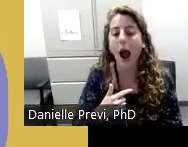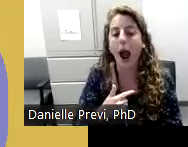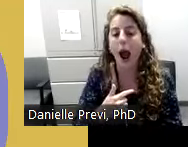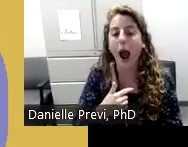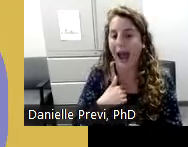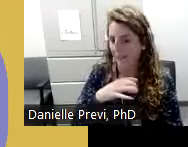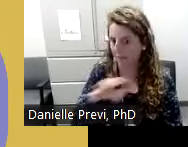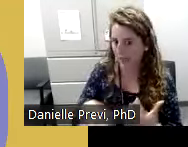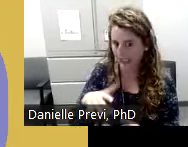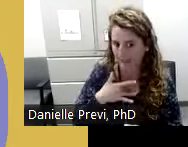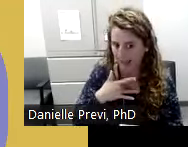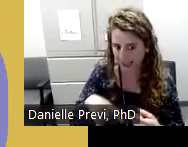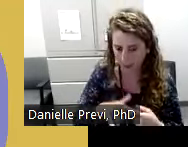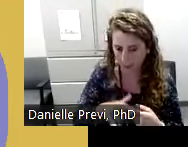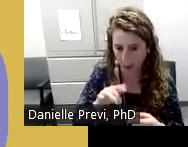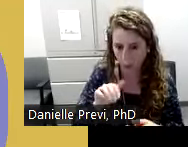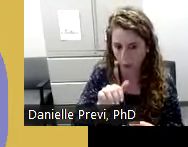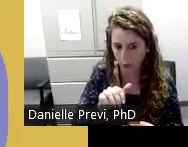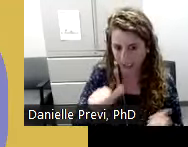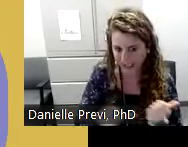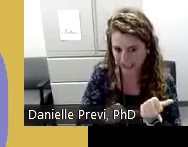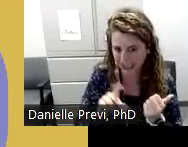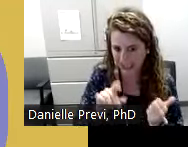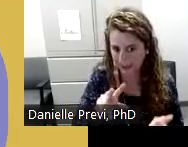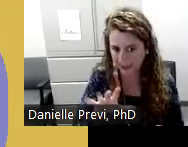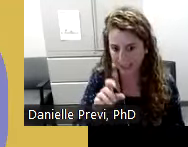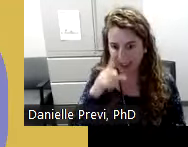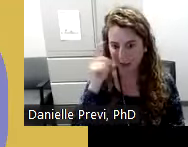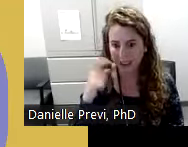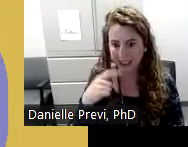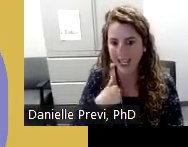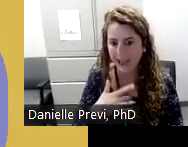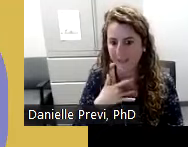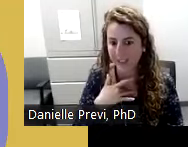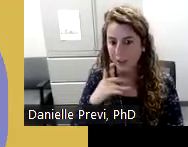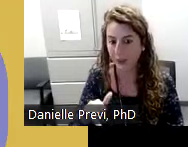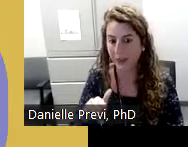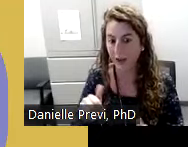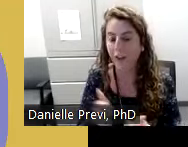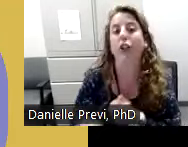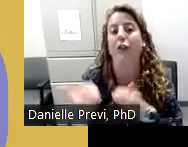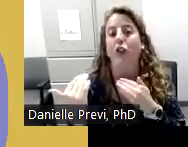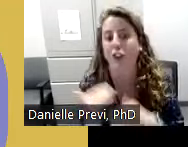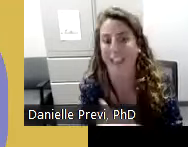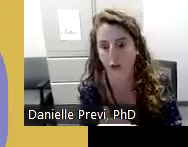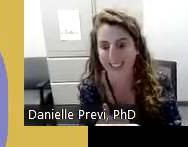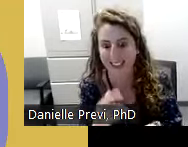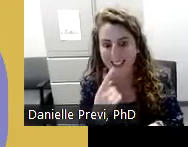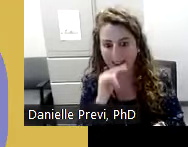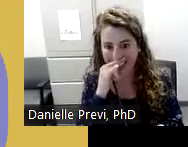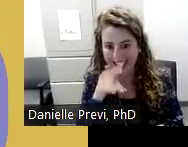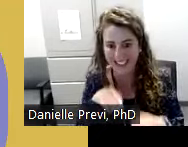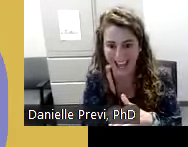intelligible, for example. I honestly have mixed feelings about this because I feel that that could